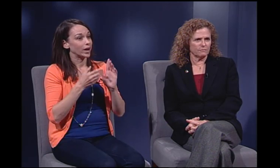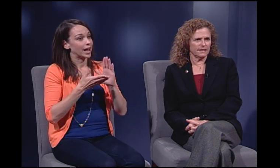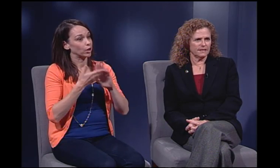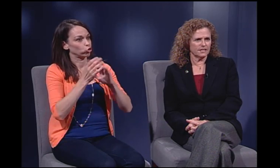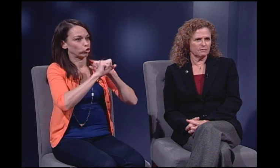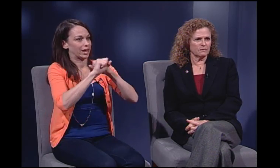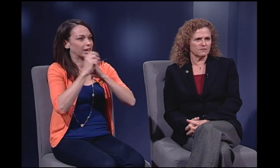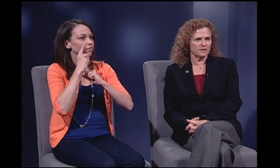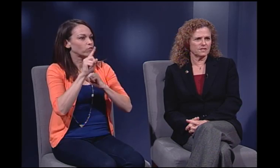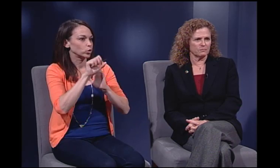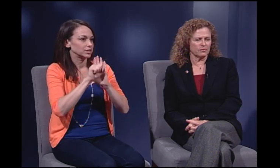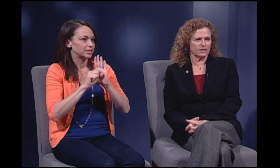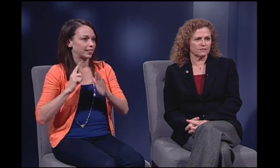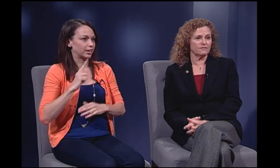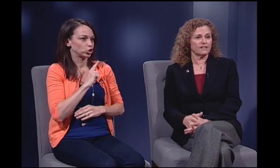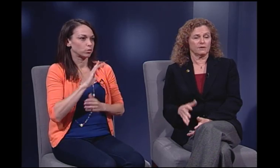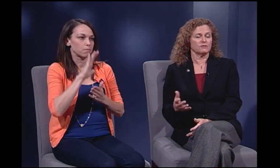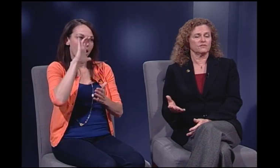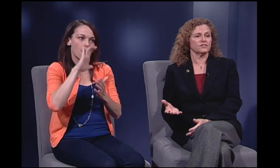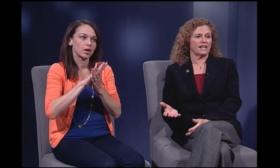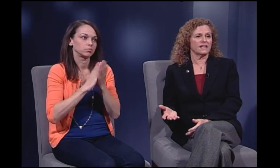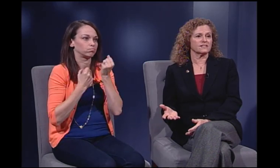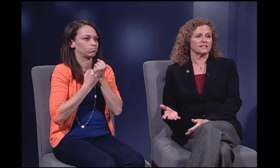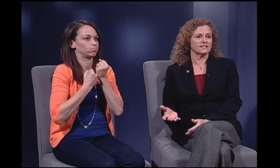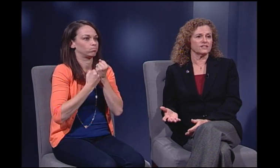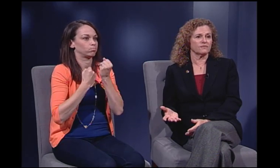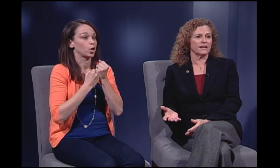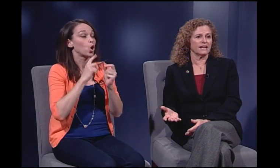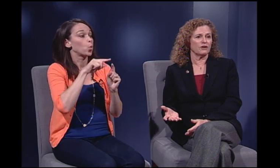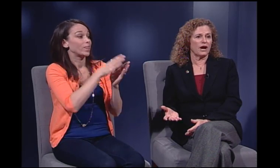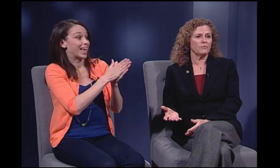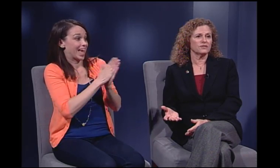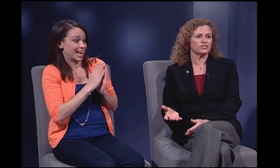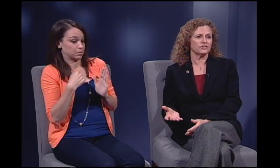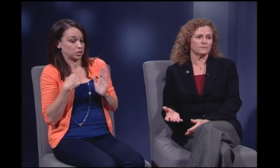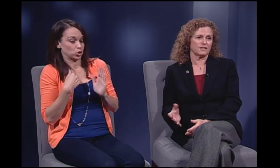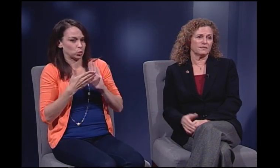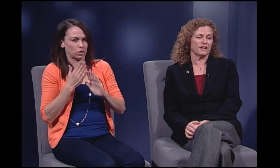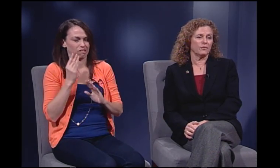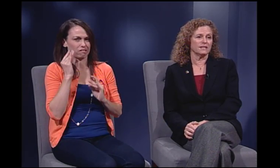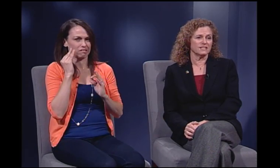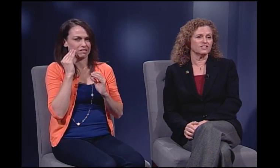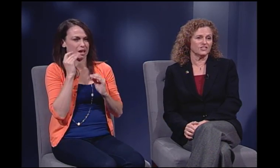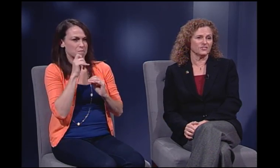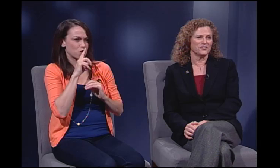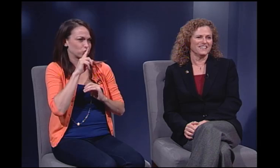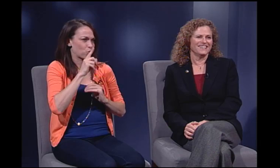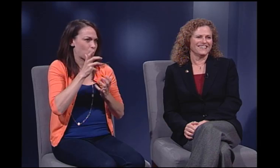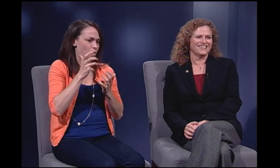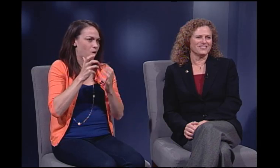my husband was very supportive. In fact, when I was first asked to consider running, I wasn't sure it was something I wanted to do.